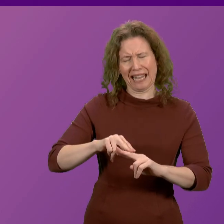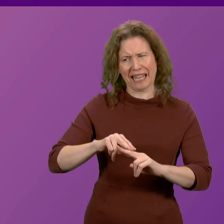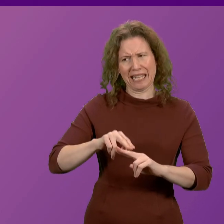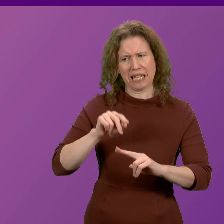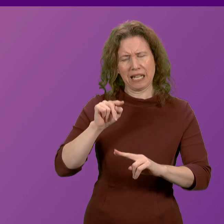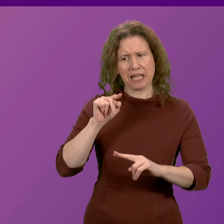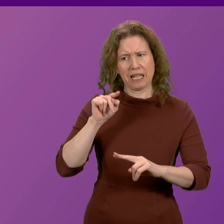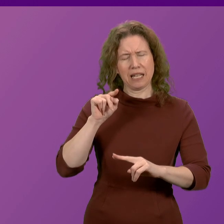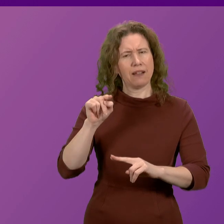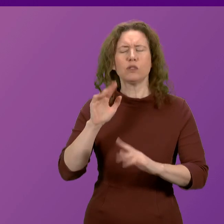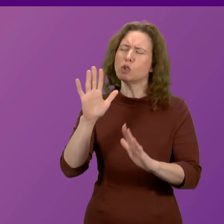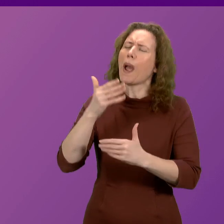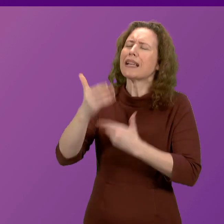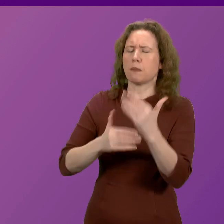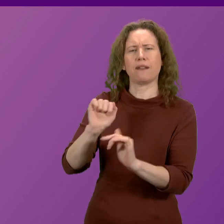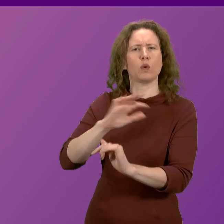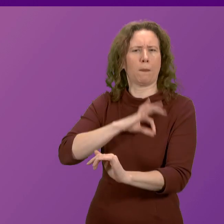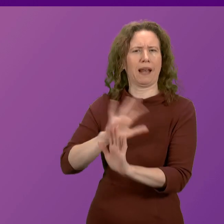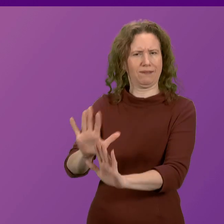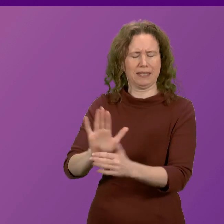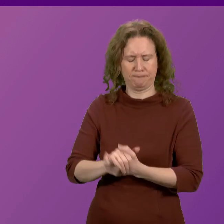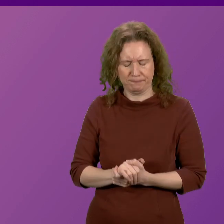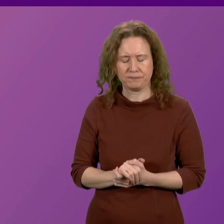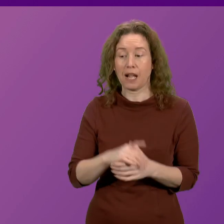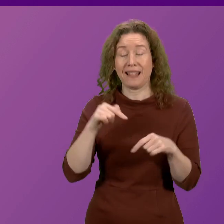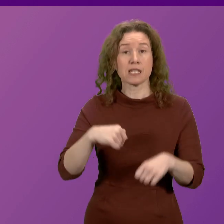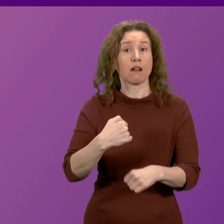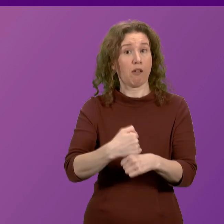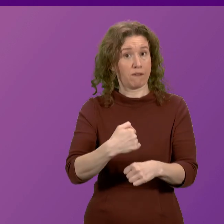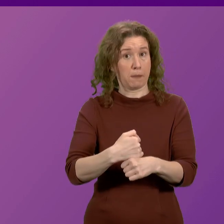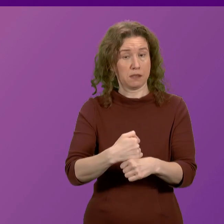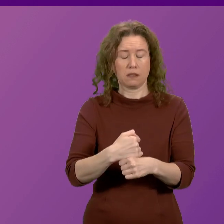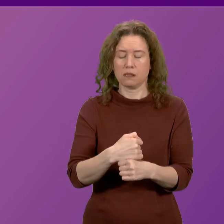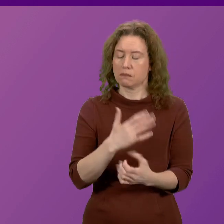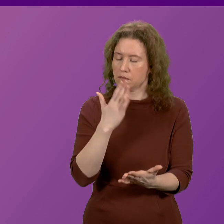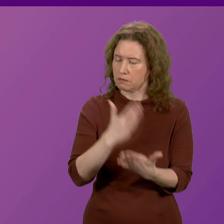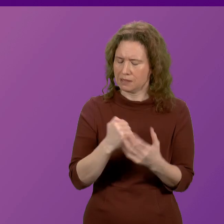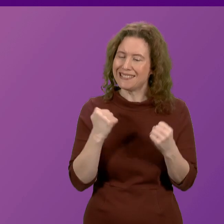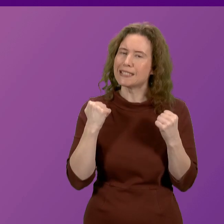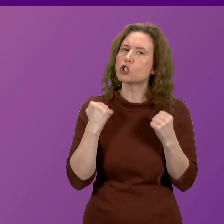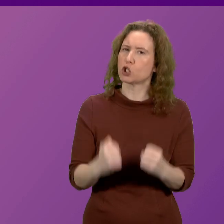For Mr Findlay’s benefit, I say that this Government is absolutely determined to improve